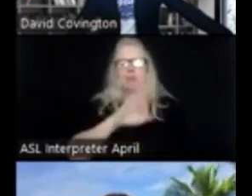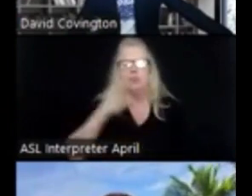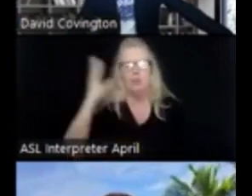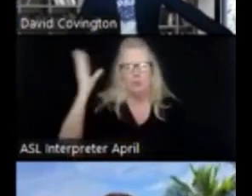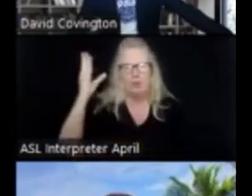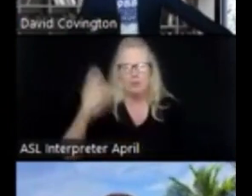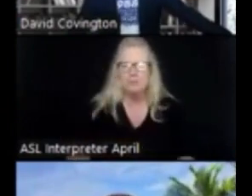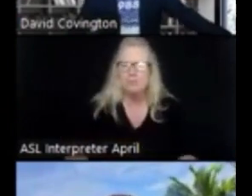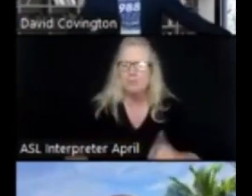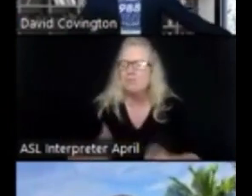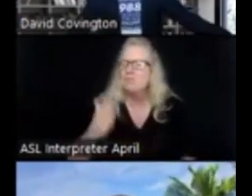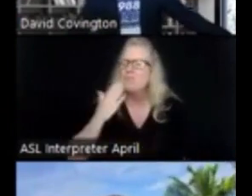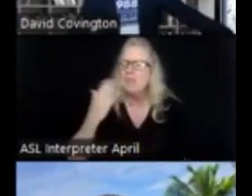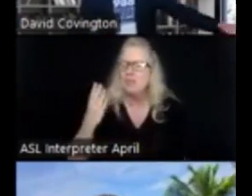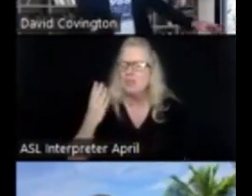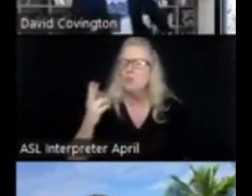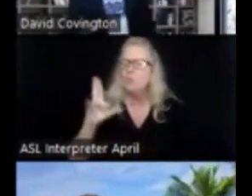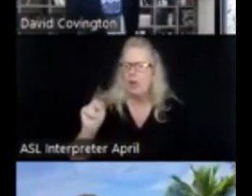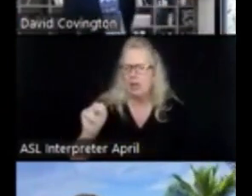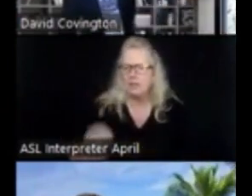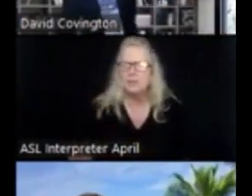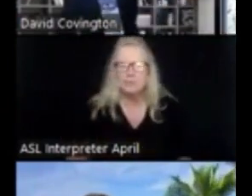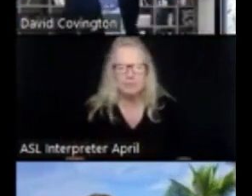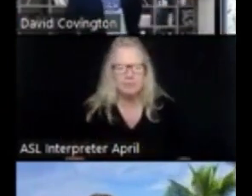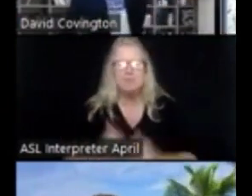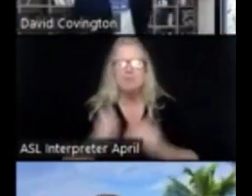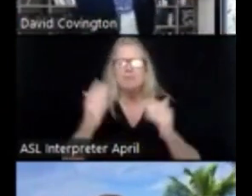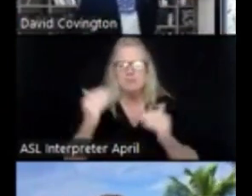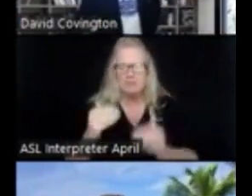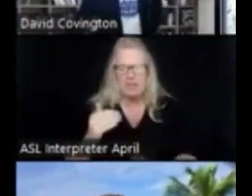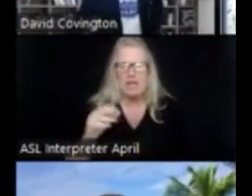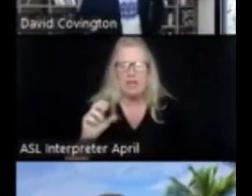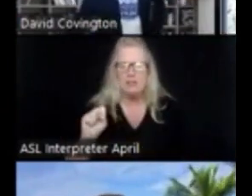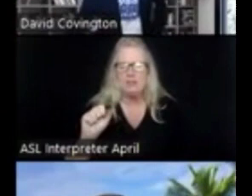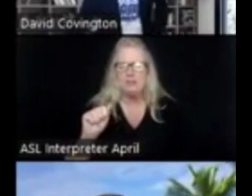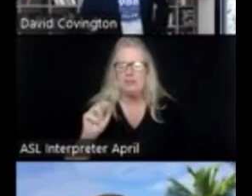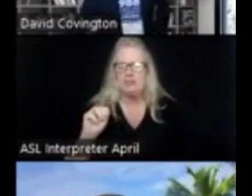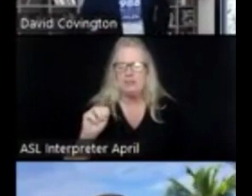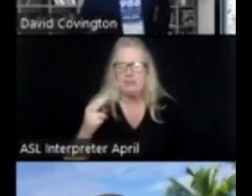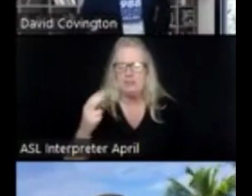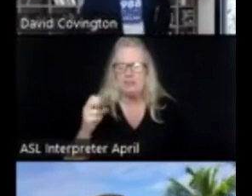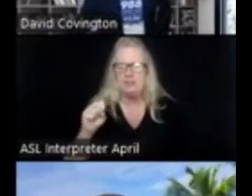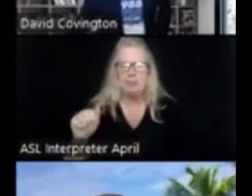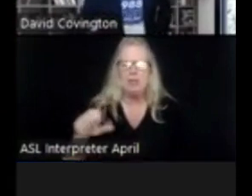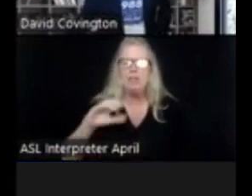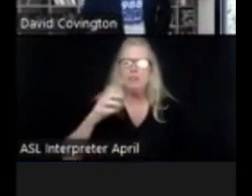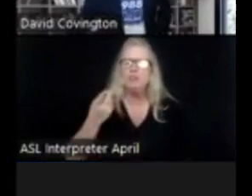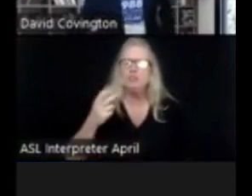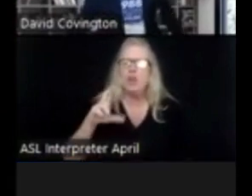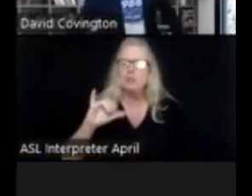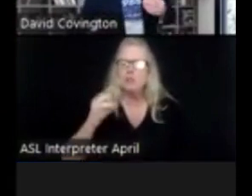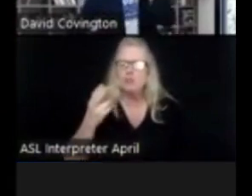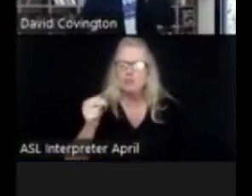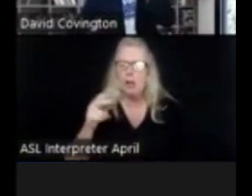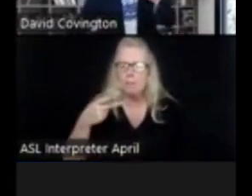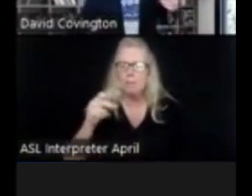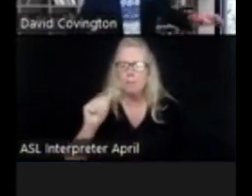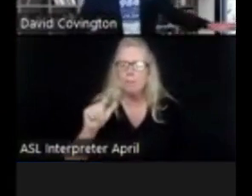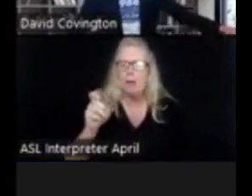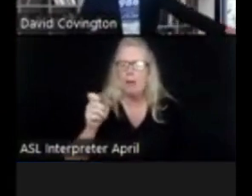THANK YOU SO MUCH, BRIAN. OKAY. LET'S MOVE ON TO THE SAMHSA UPDATE. DOCTOR JOHN PALMIERI, HOW ARE YOU TODAY? GOOD.